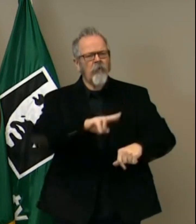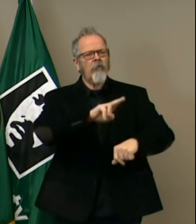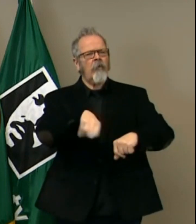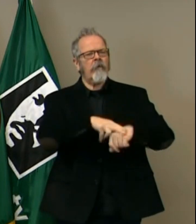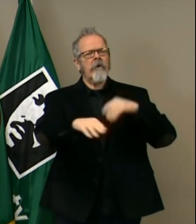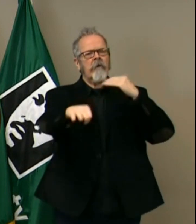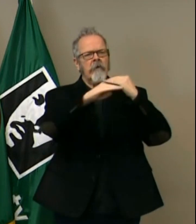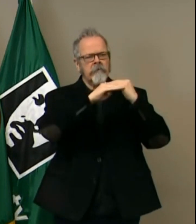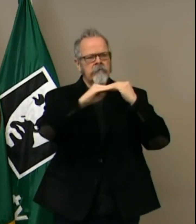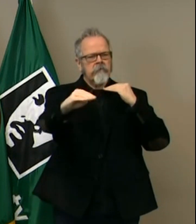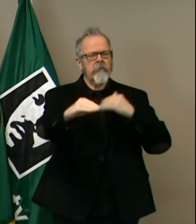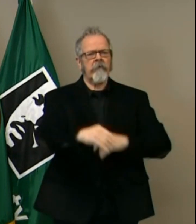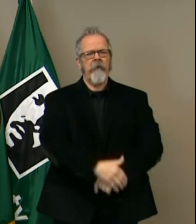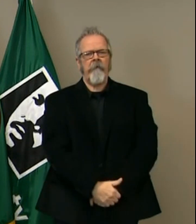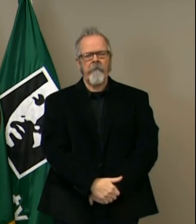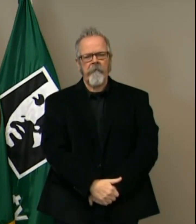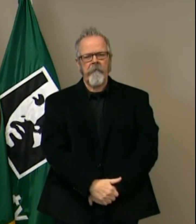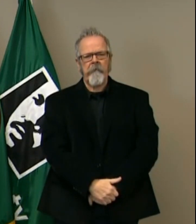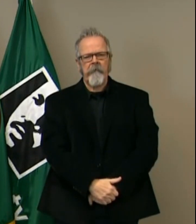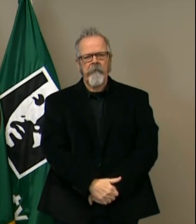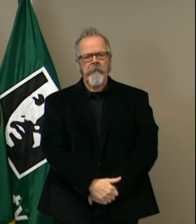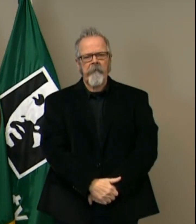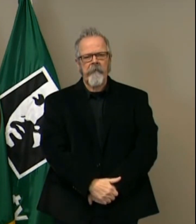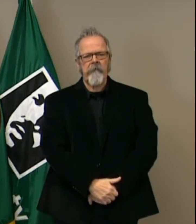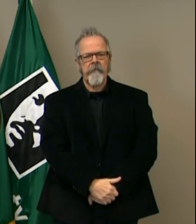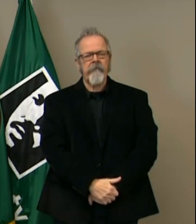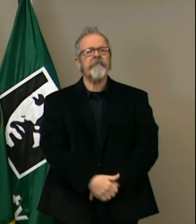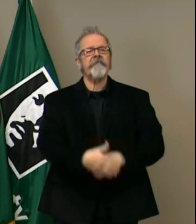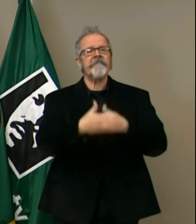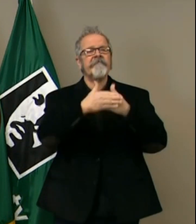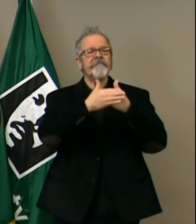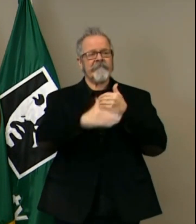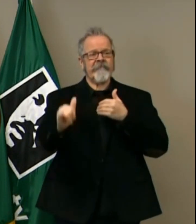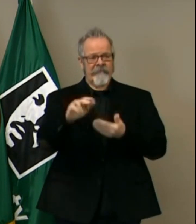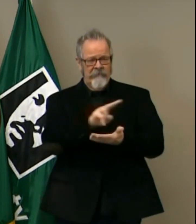weeks normal is not in our game plan and I